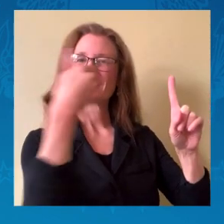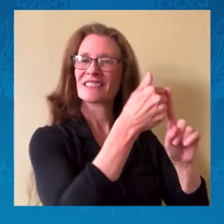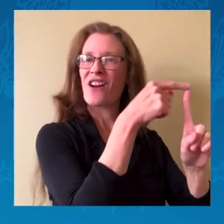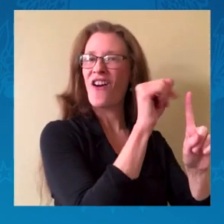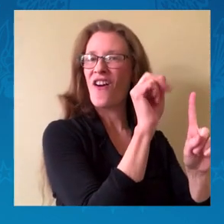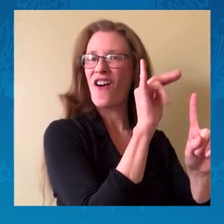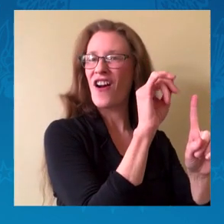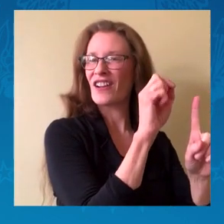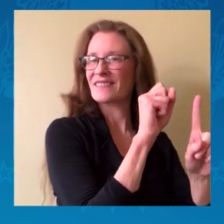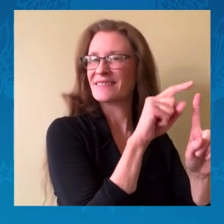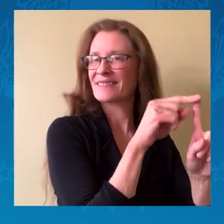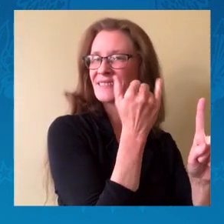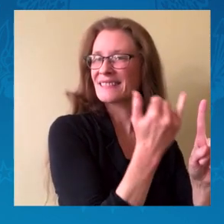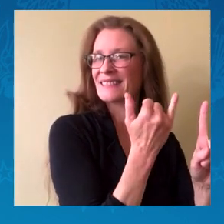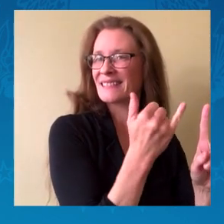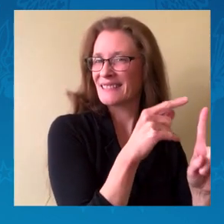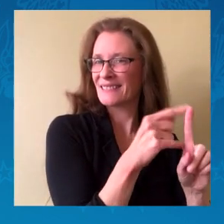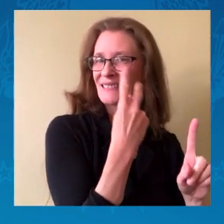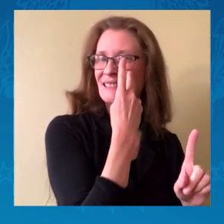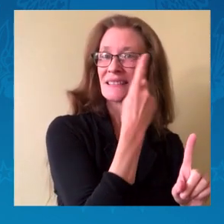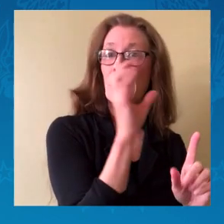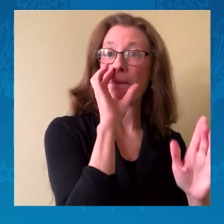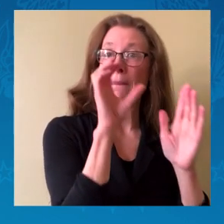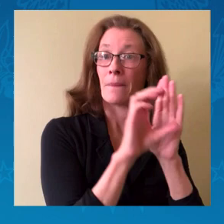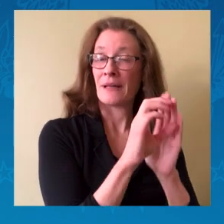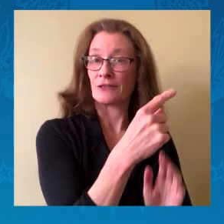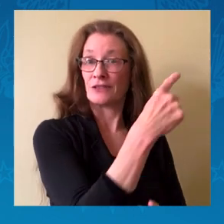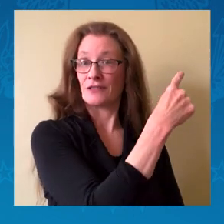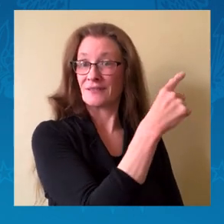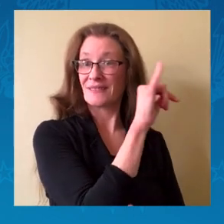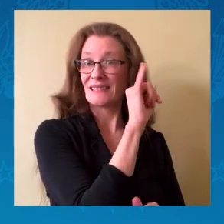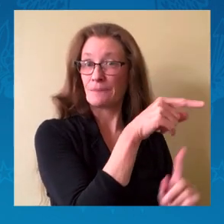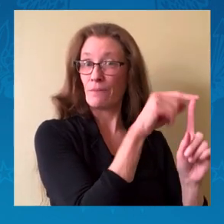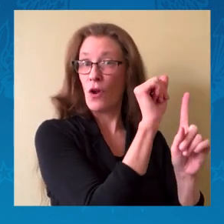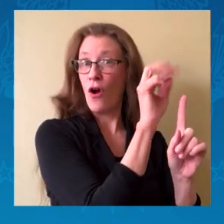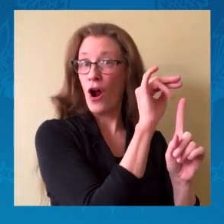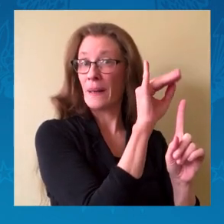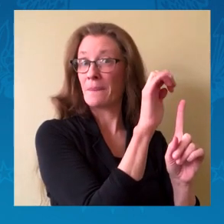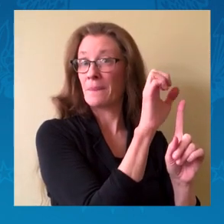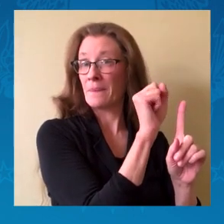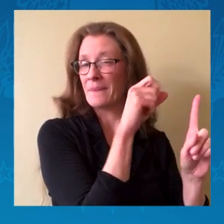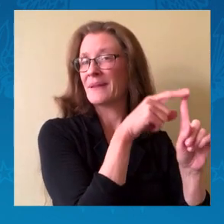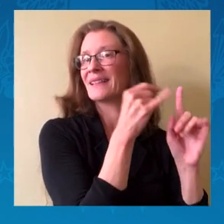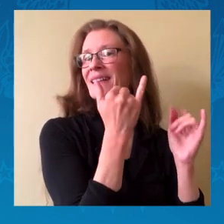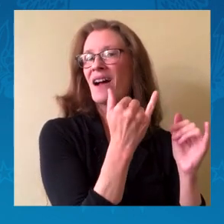is of Artemis one being stacked in the vehicle assembly building.